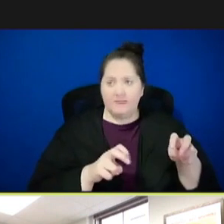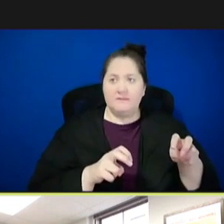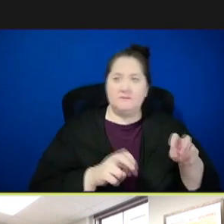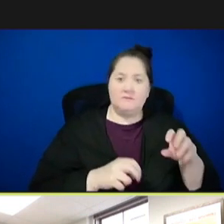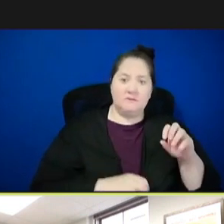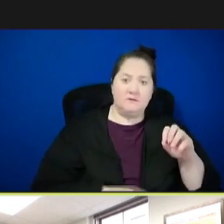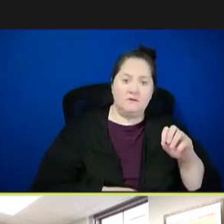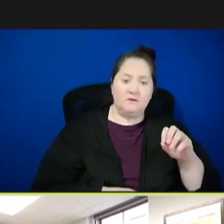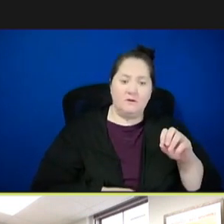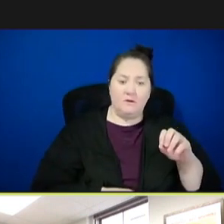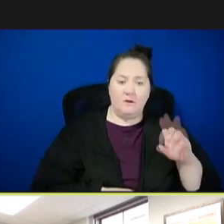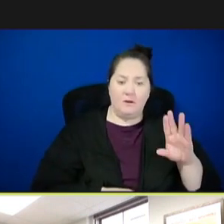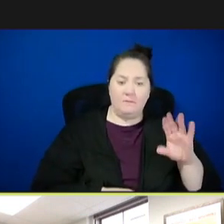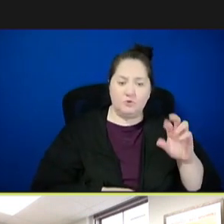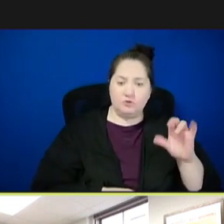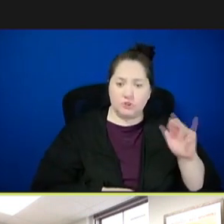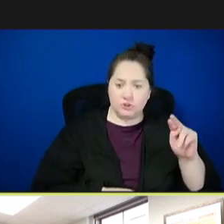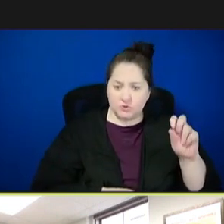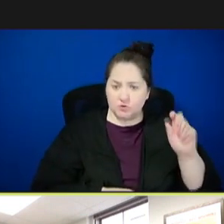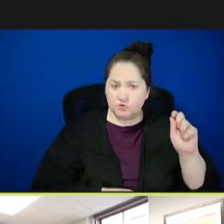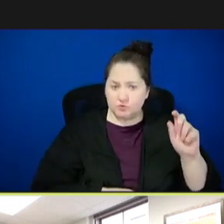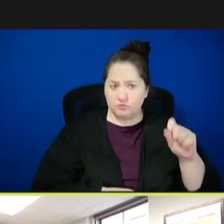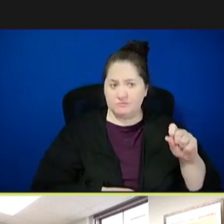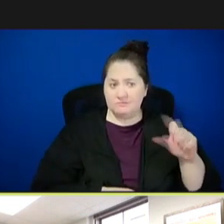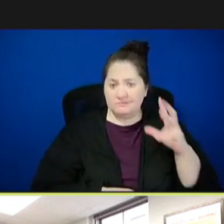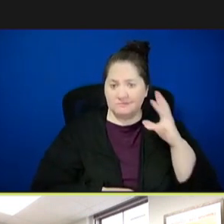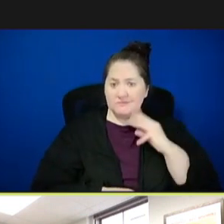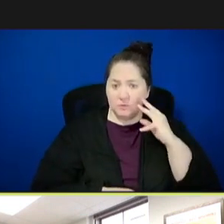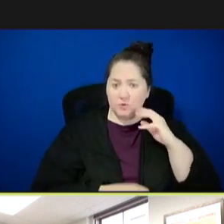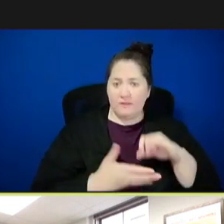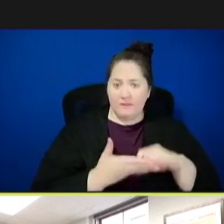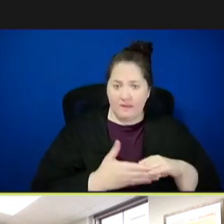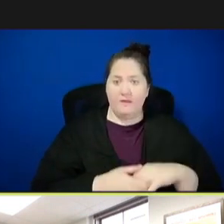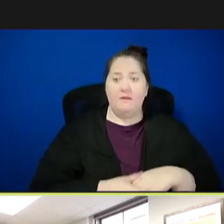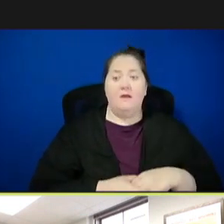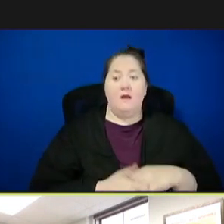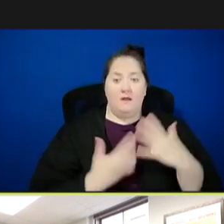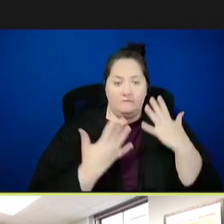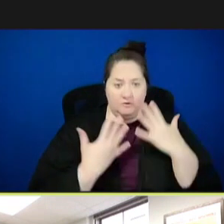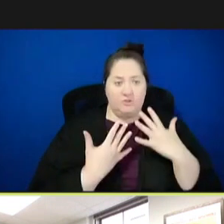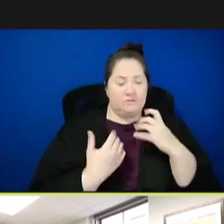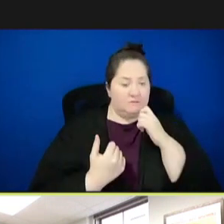probably have that experience. Unfortunately, those very unhappy trips to take care of